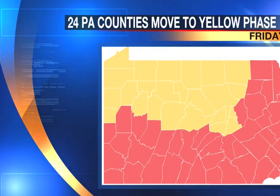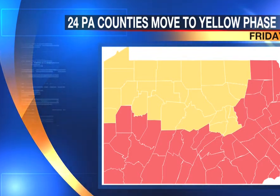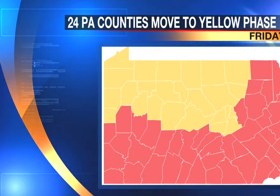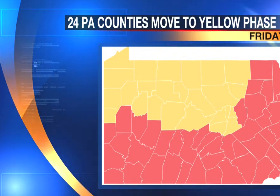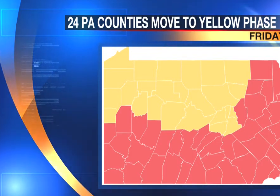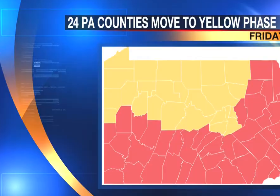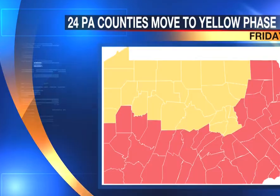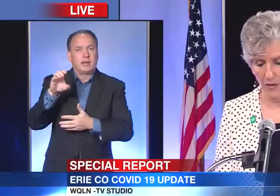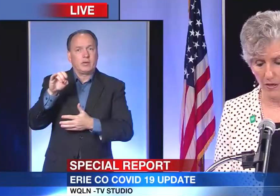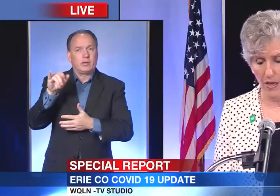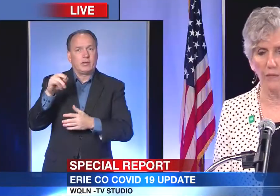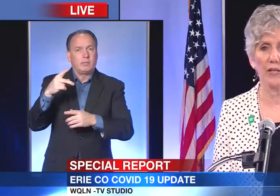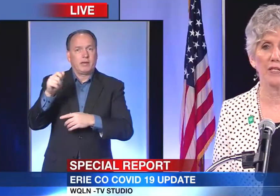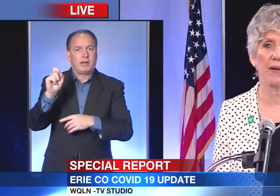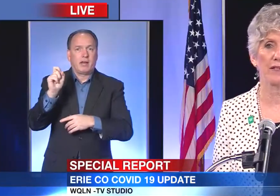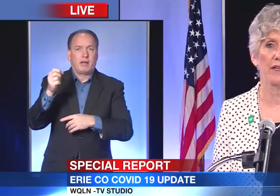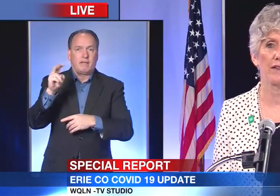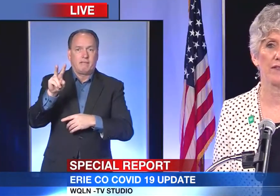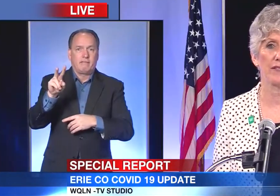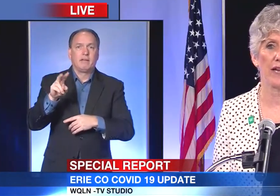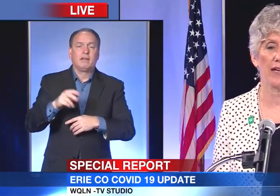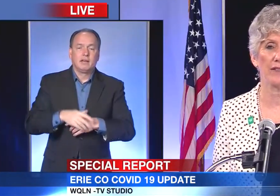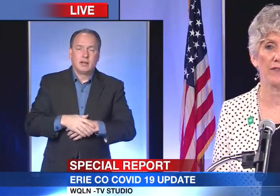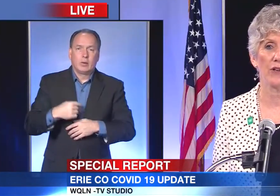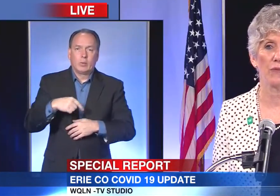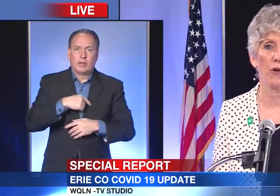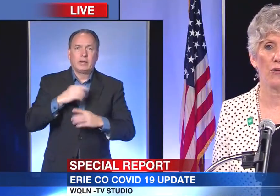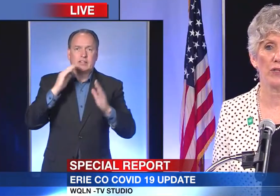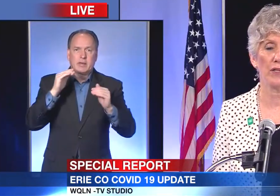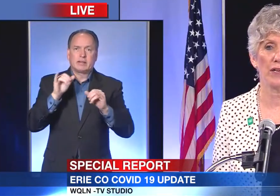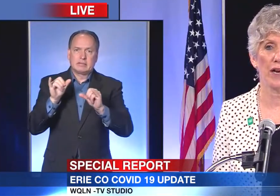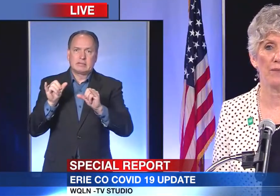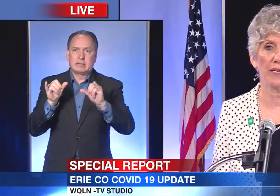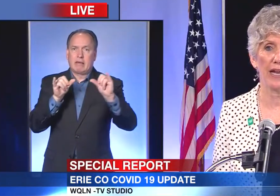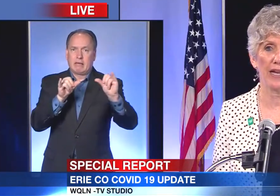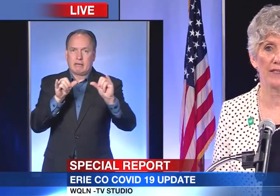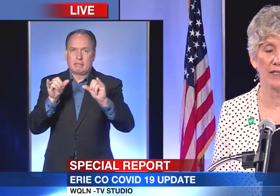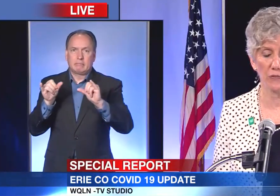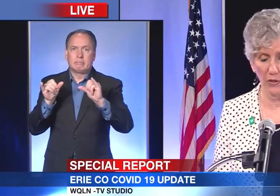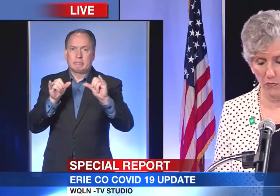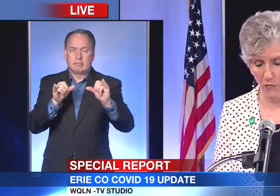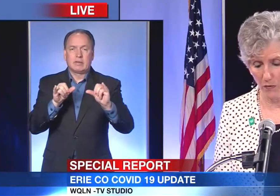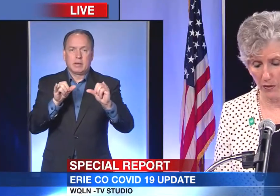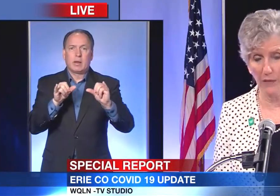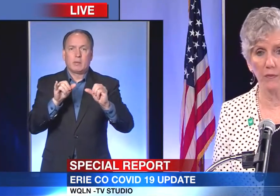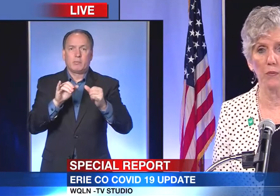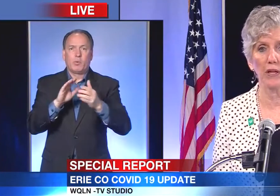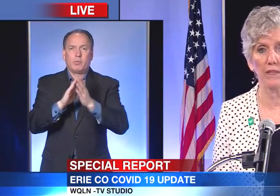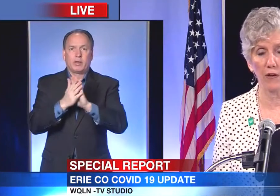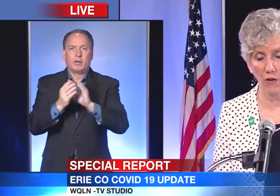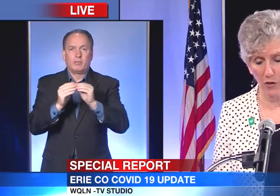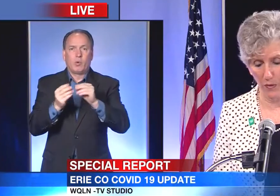FAR CAN BE FOUND ON OUR BUSINESS RESOURCES PAGE AT ERIE COUNTY PA DOT GOV.